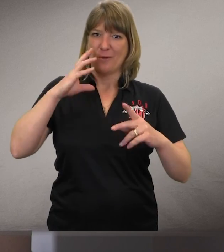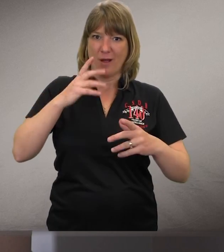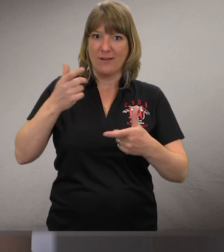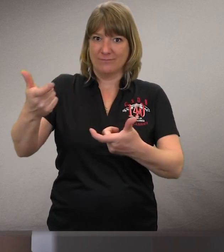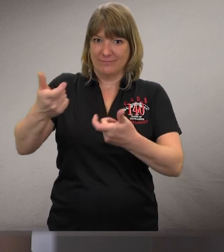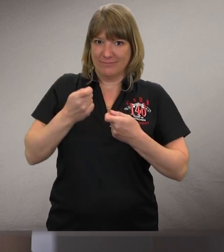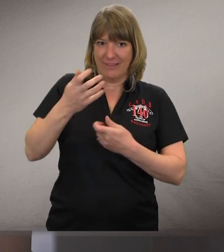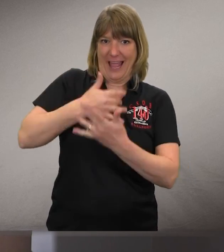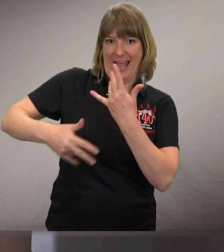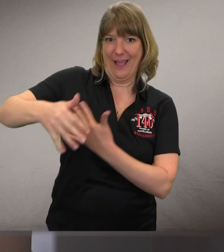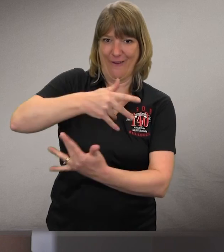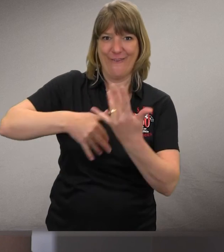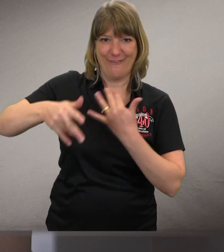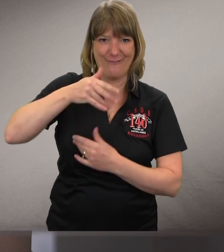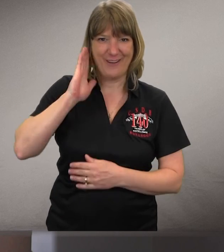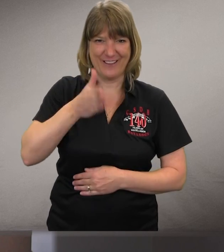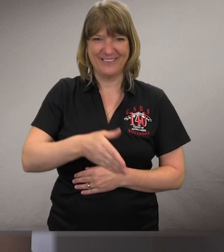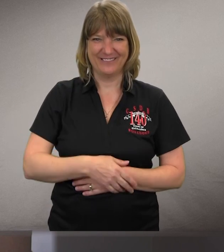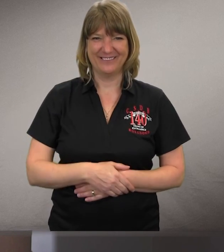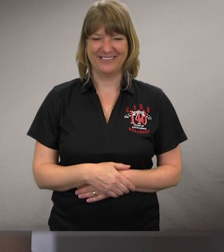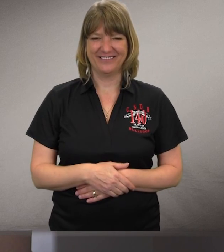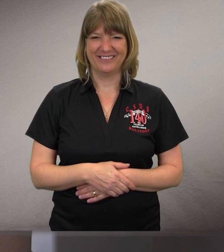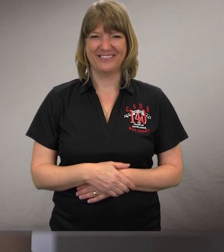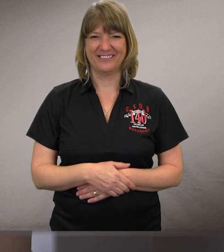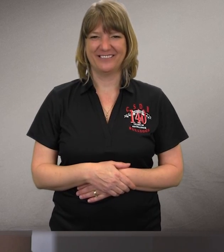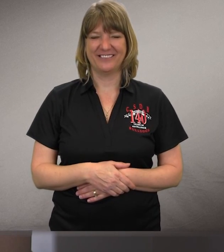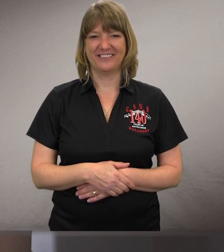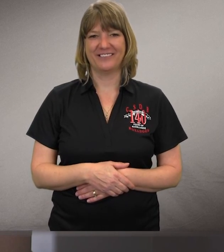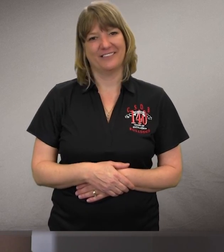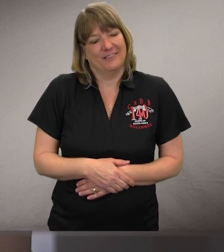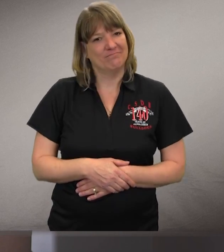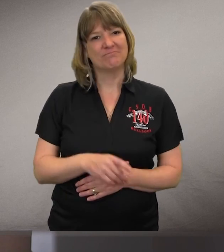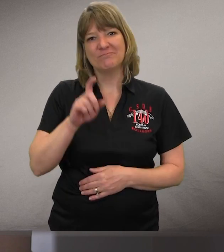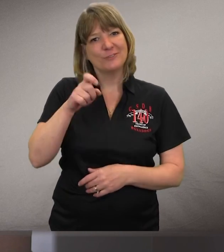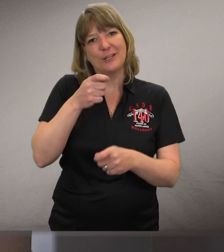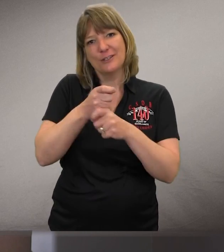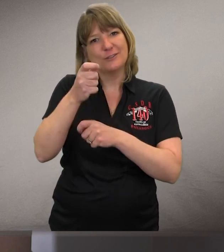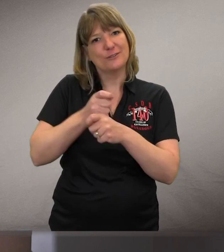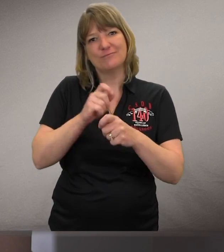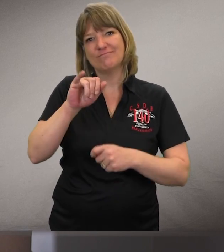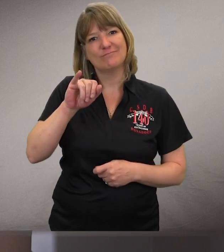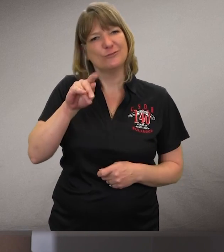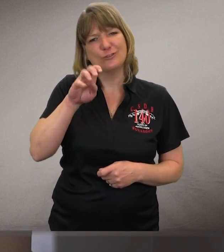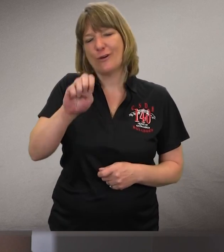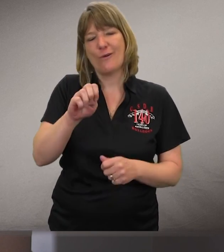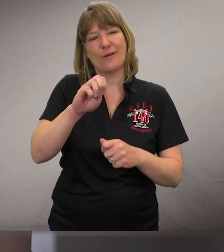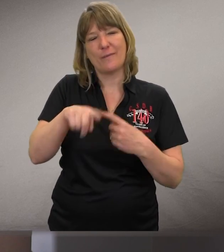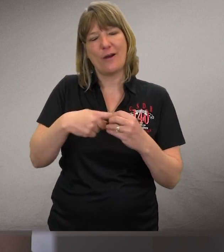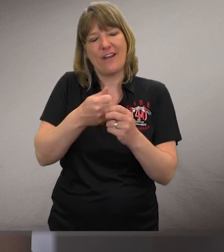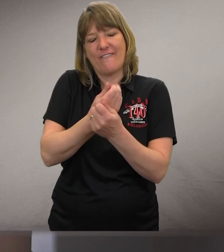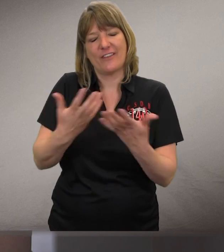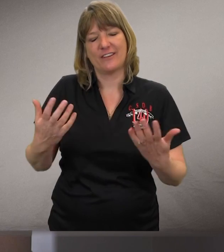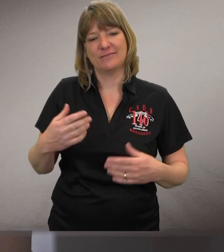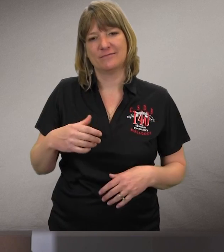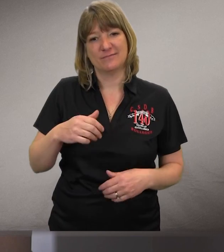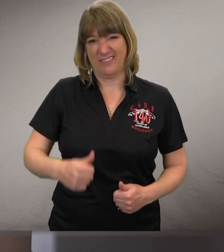the more people will want to hang out with you. You just have to make jokes about everything